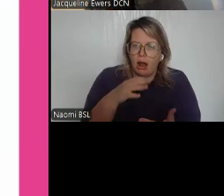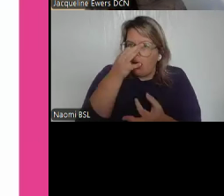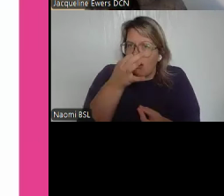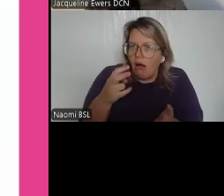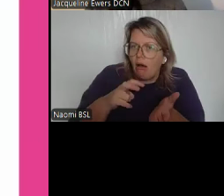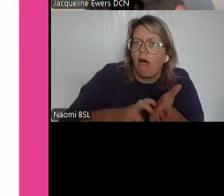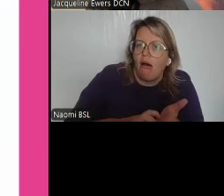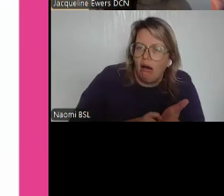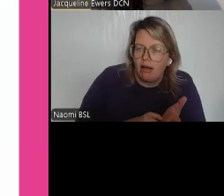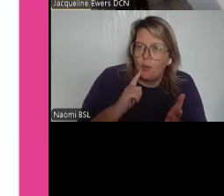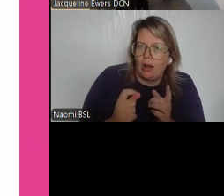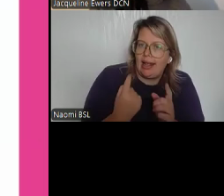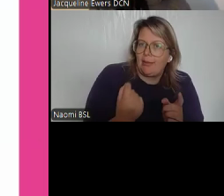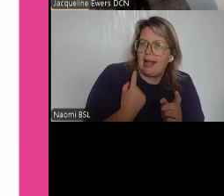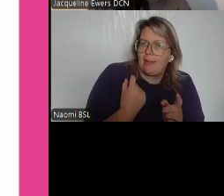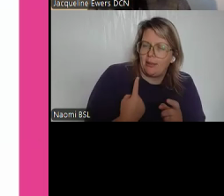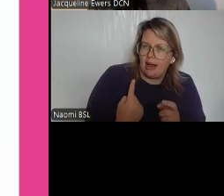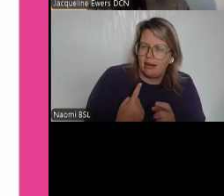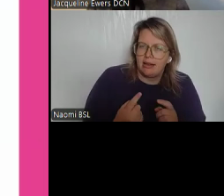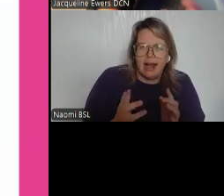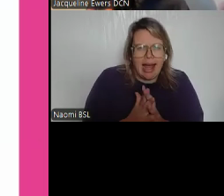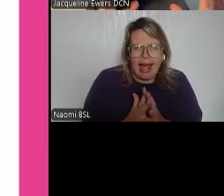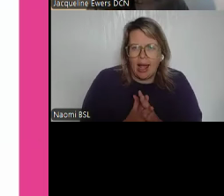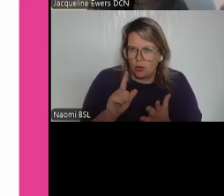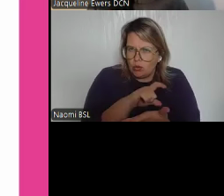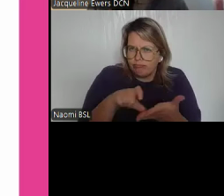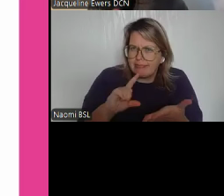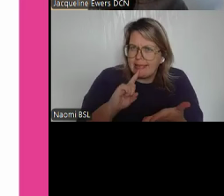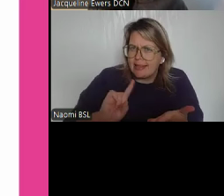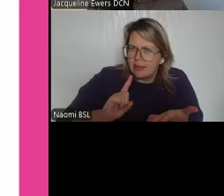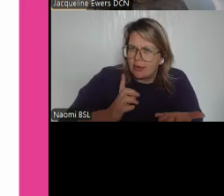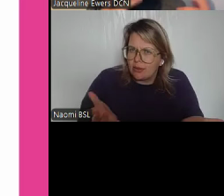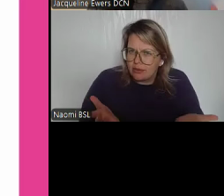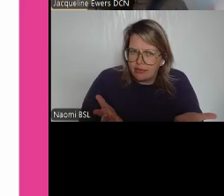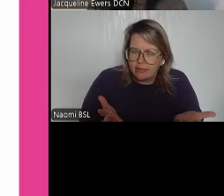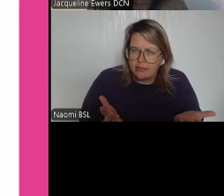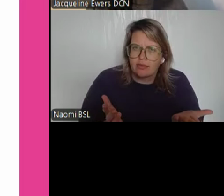and engage with you and opt in? It's the classic format, the opt in.